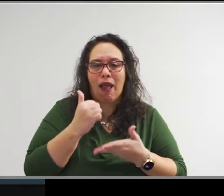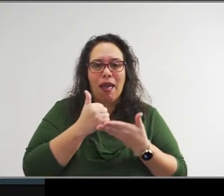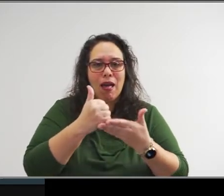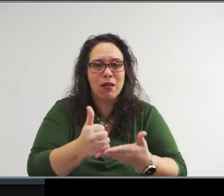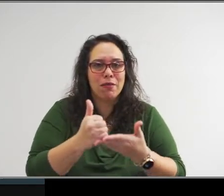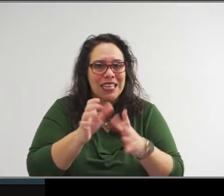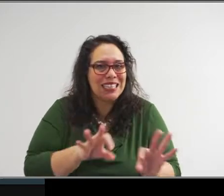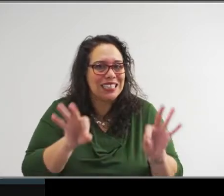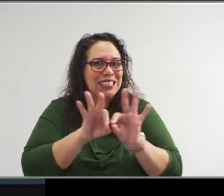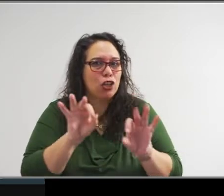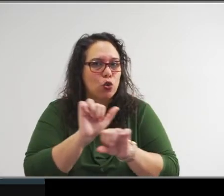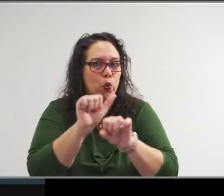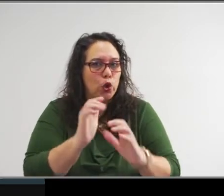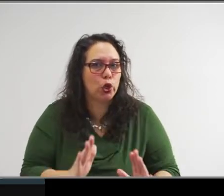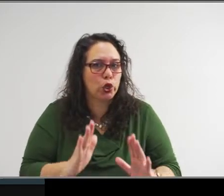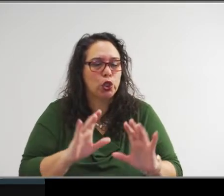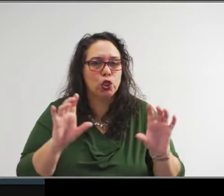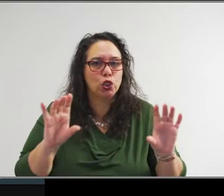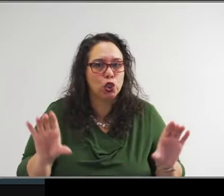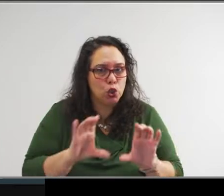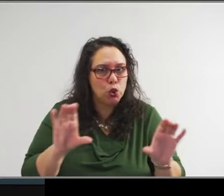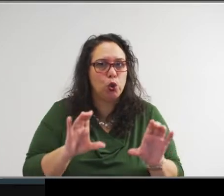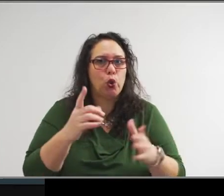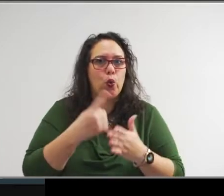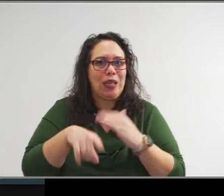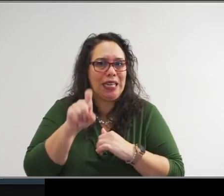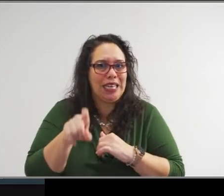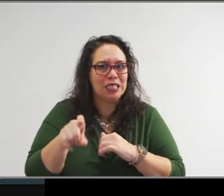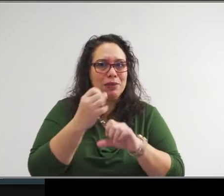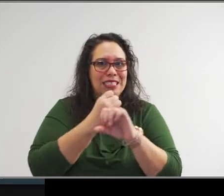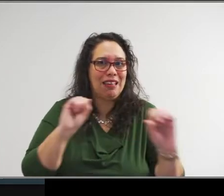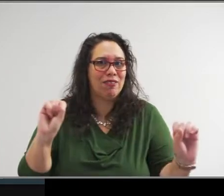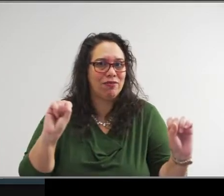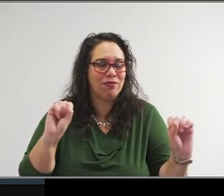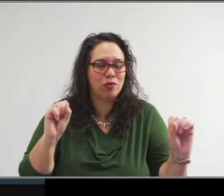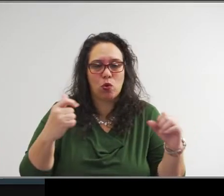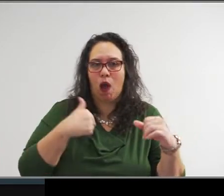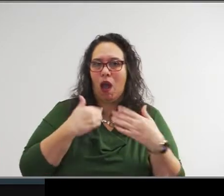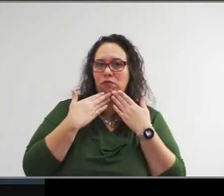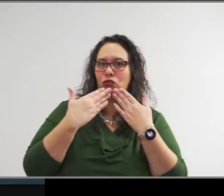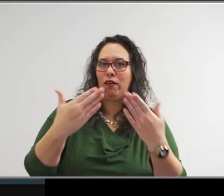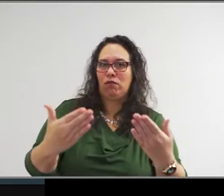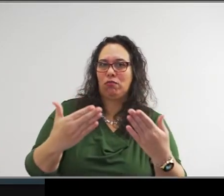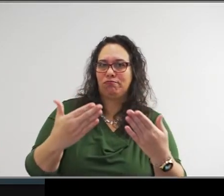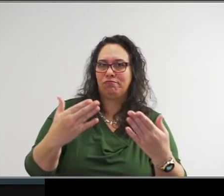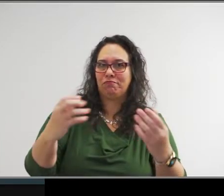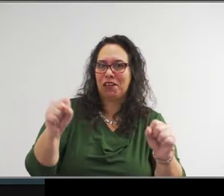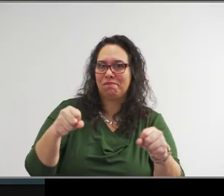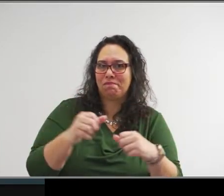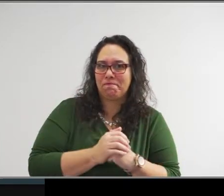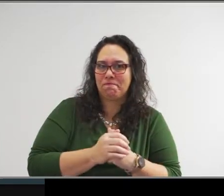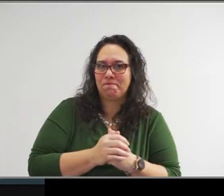they need to do to keep us safe. I'm just grateful. And yeah, it's a lot.